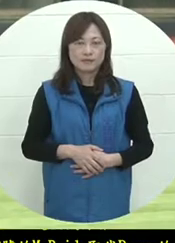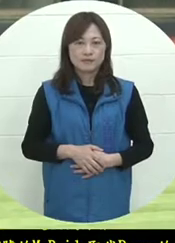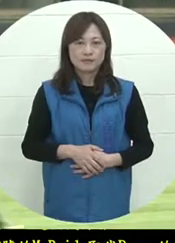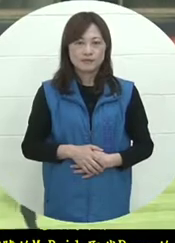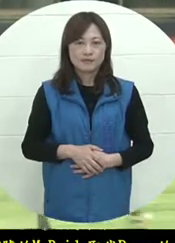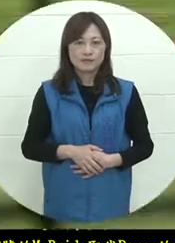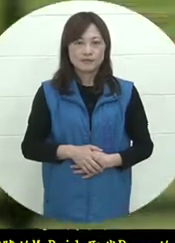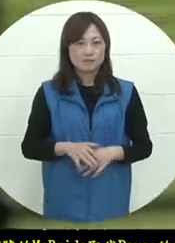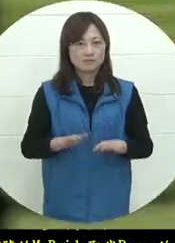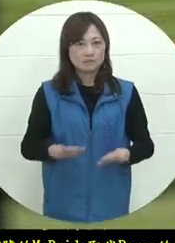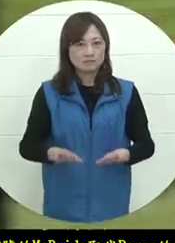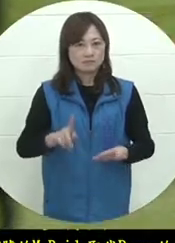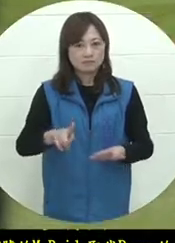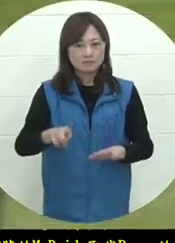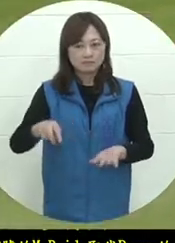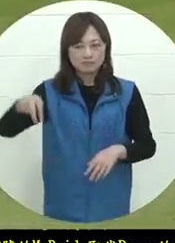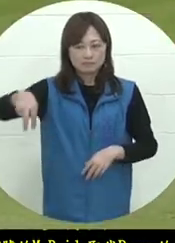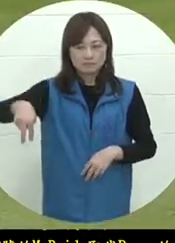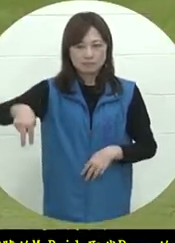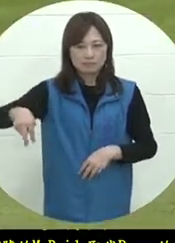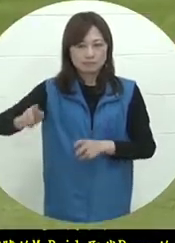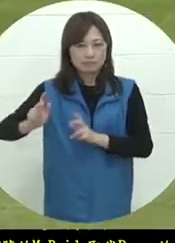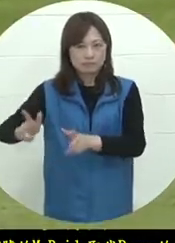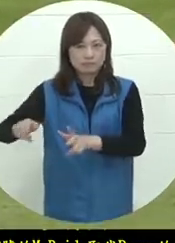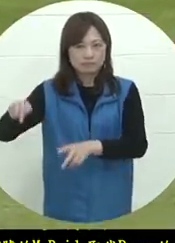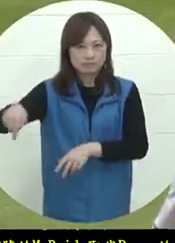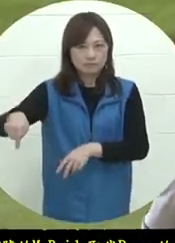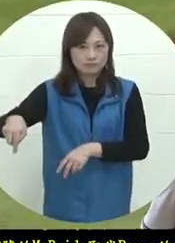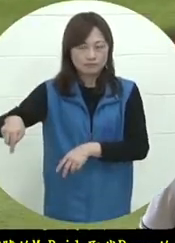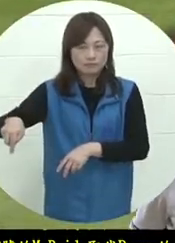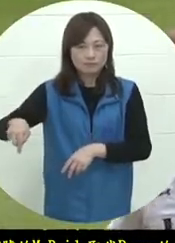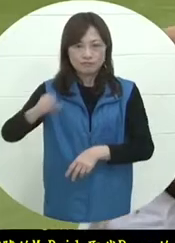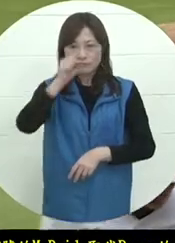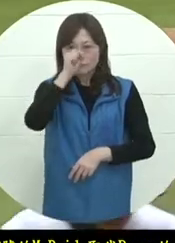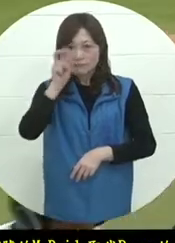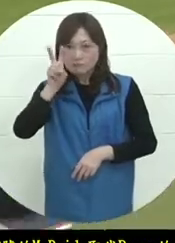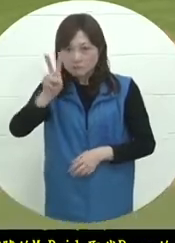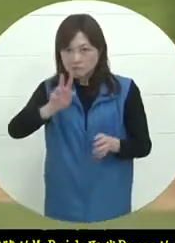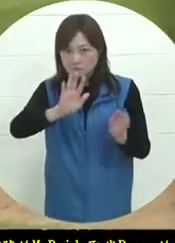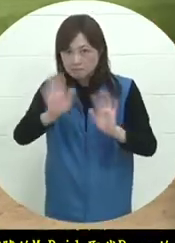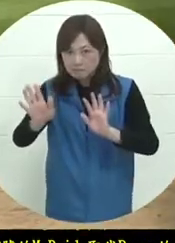At this time, the runner of the first team was out